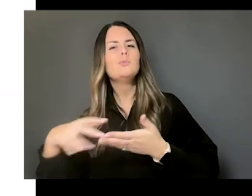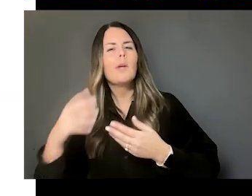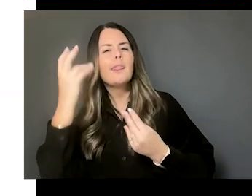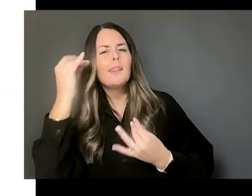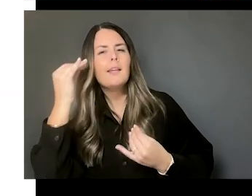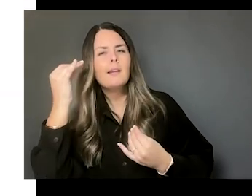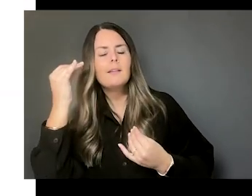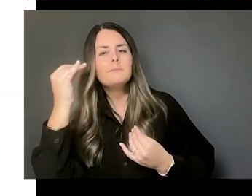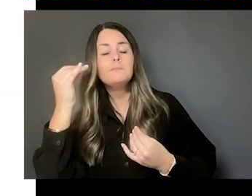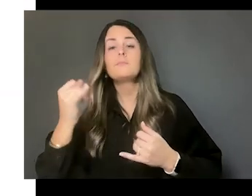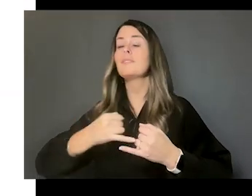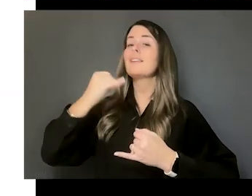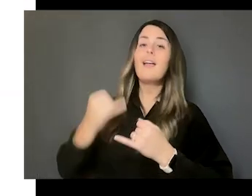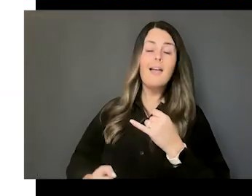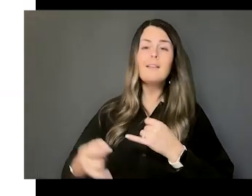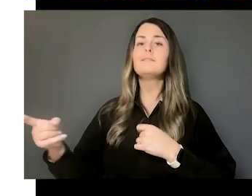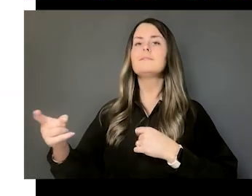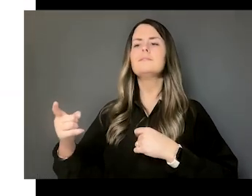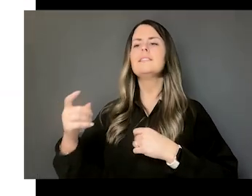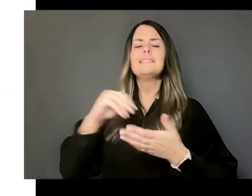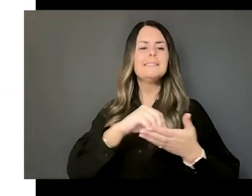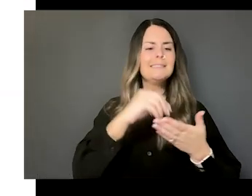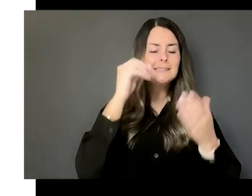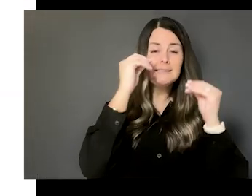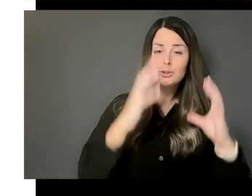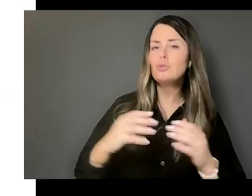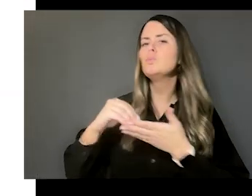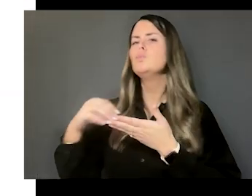In the final stage, the teacher and students synthesize their learning